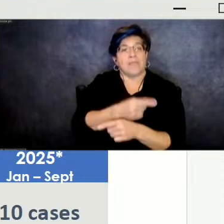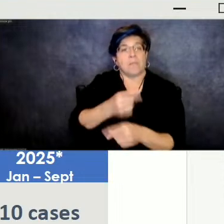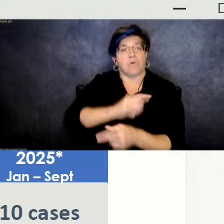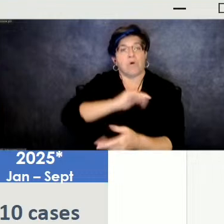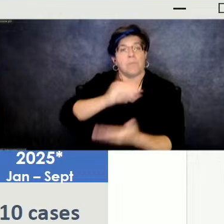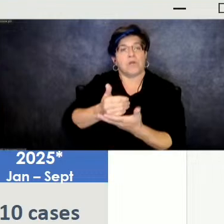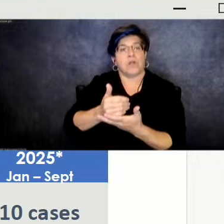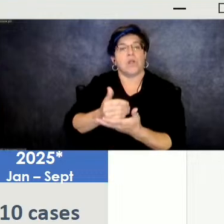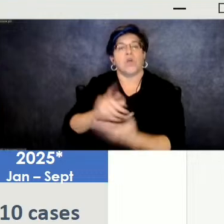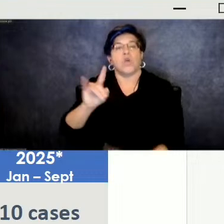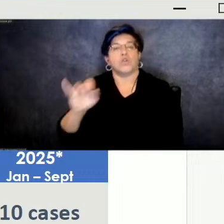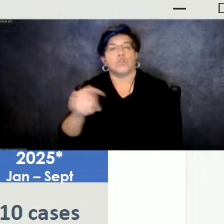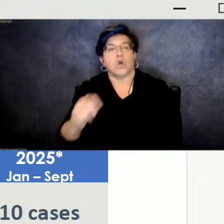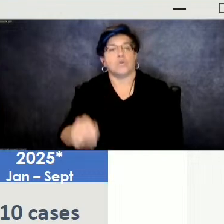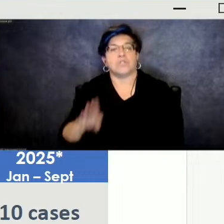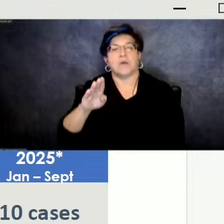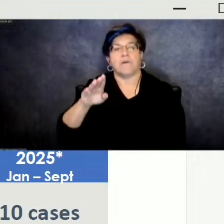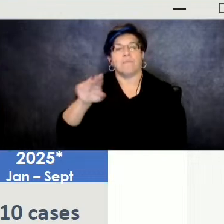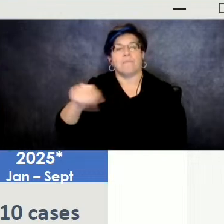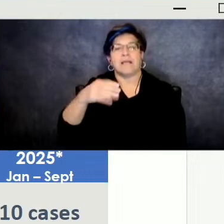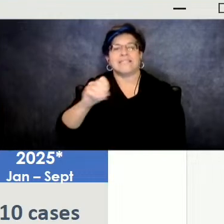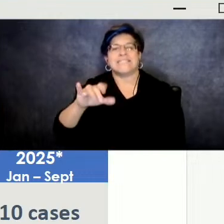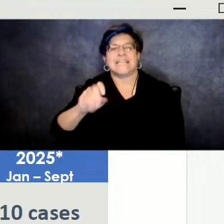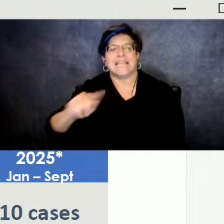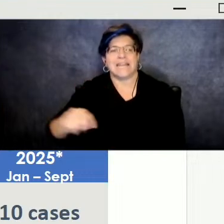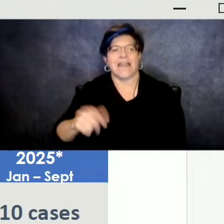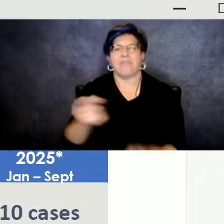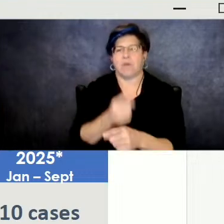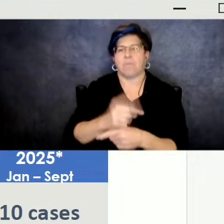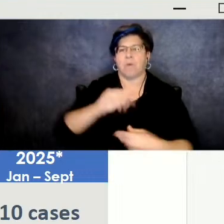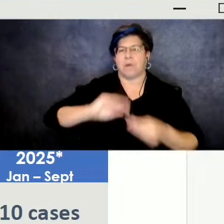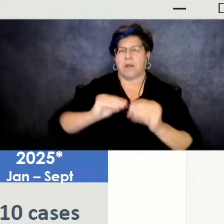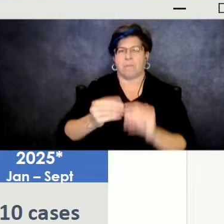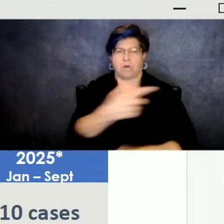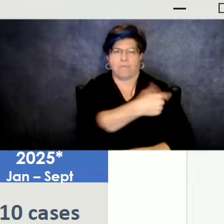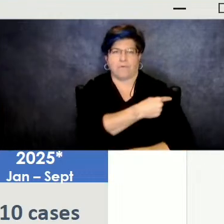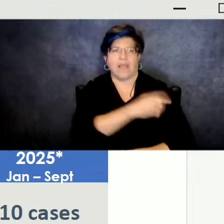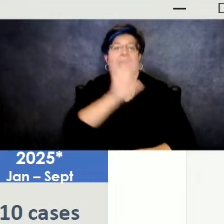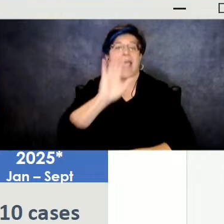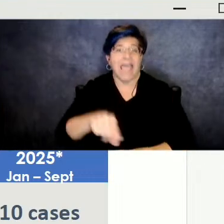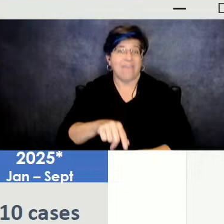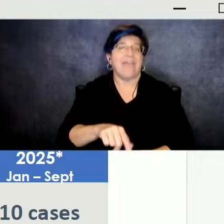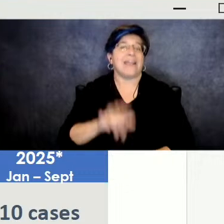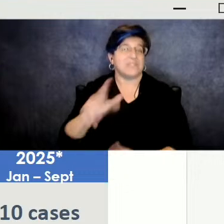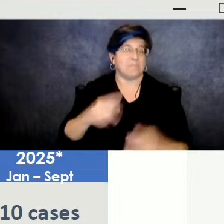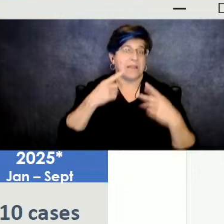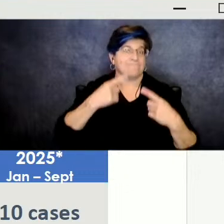PREGNANT WOMEN THE APPROPRIATE DOSAGE OF BICYCLING AND THE